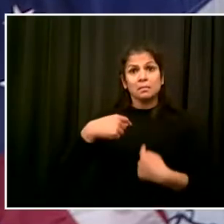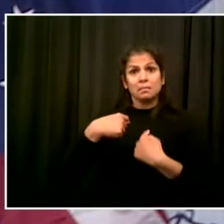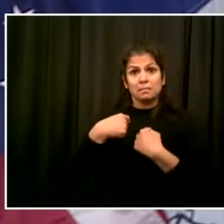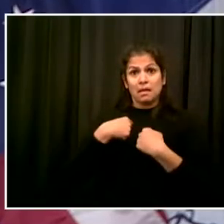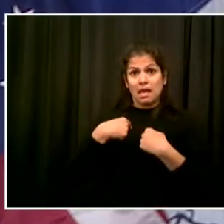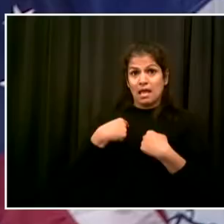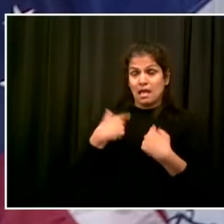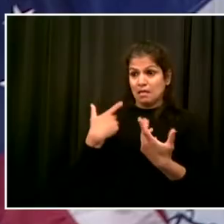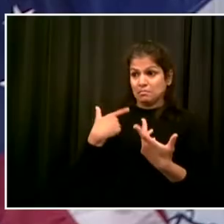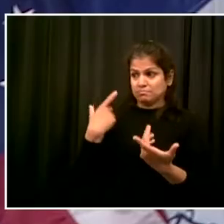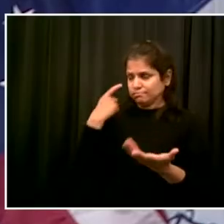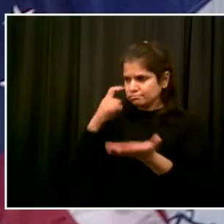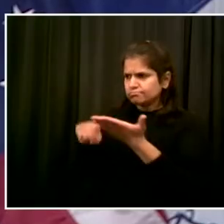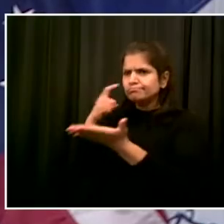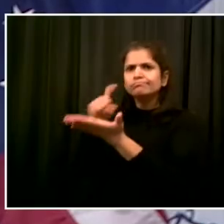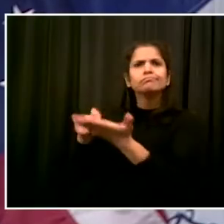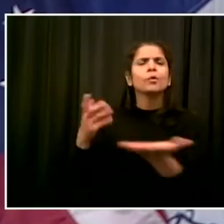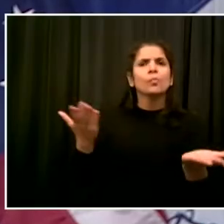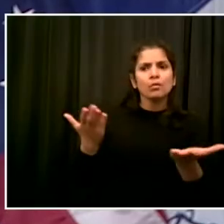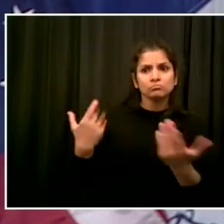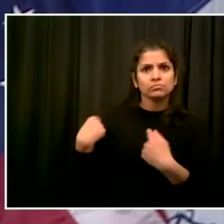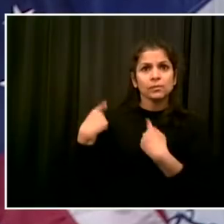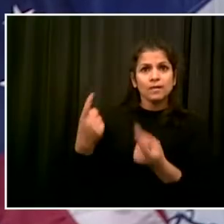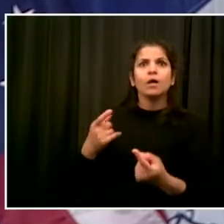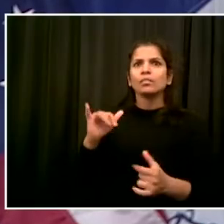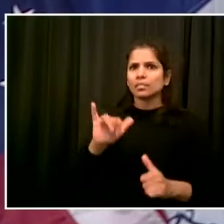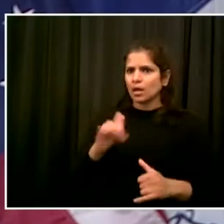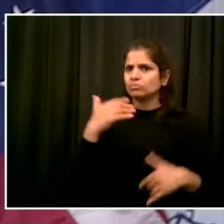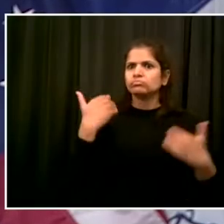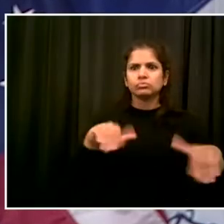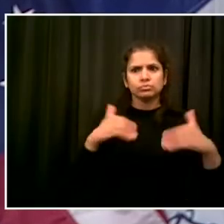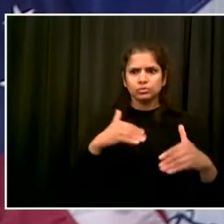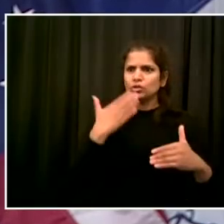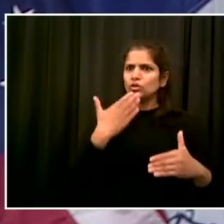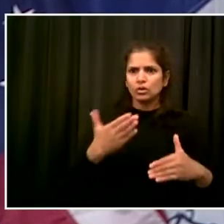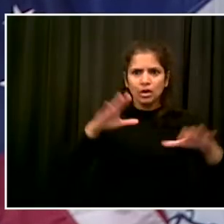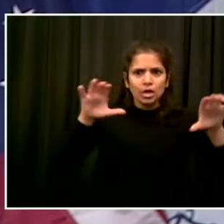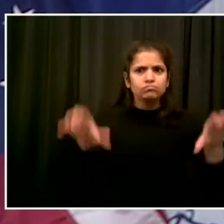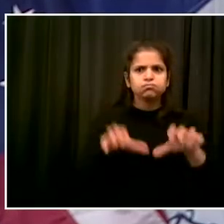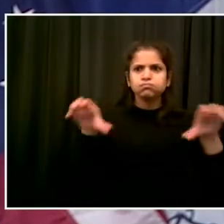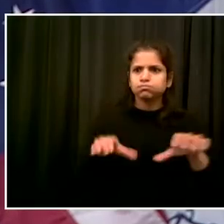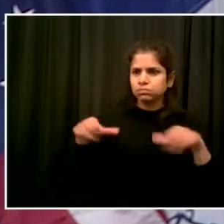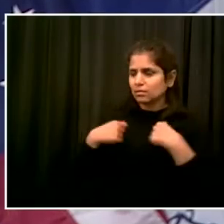INBEG UBILT. I AM ALWAYS KEEPING AN EYE ON IT BUT I AM SEEING SOMETHING COME TOGETHER QUICKLY AND